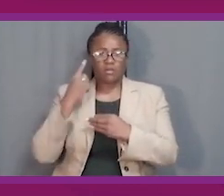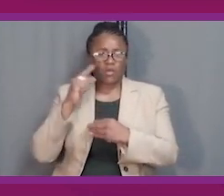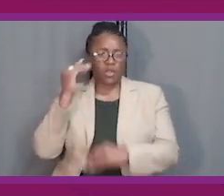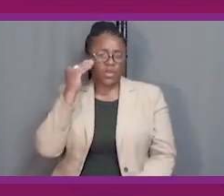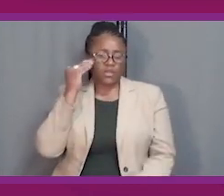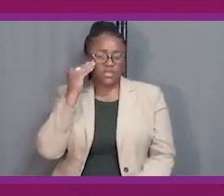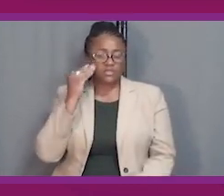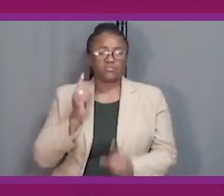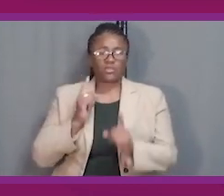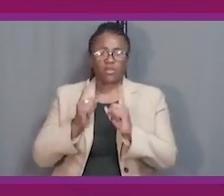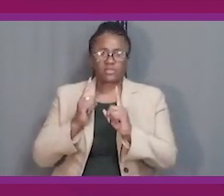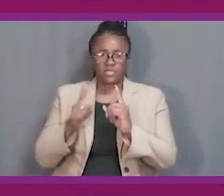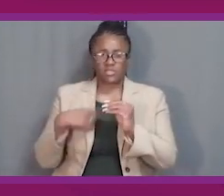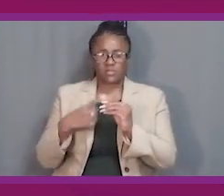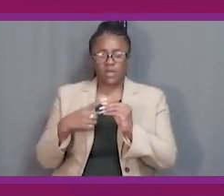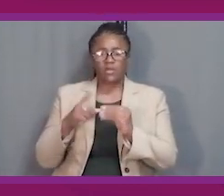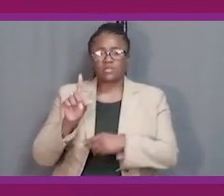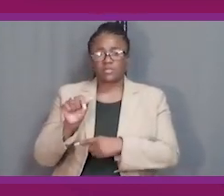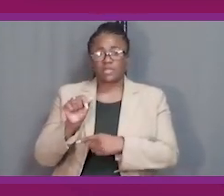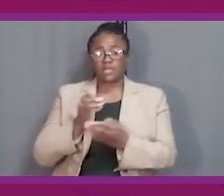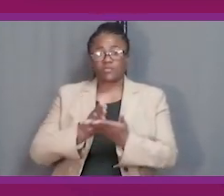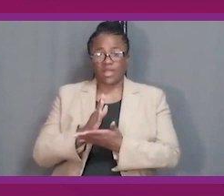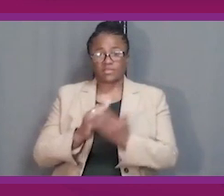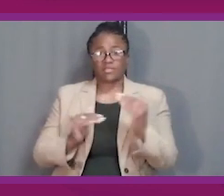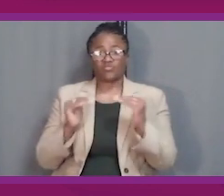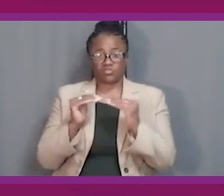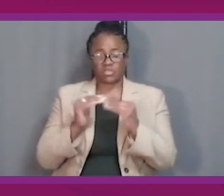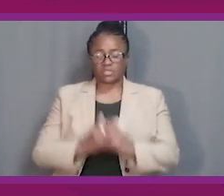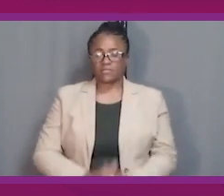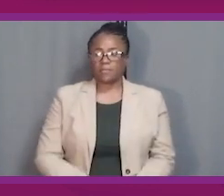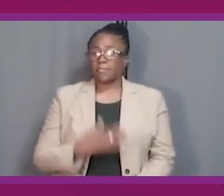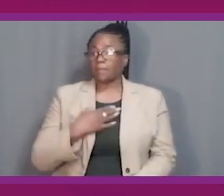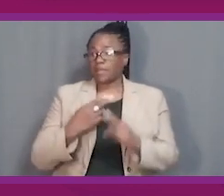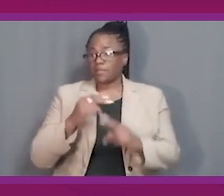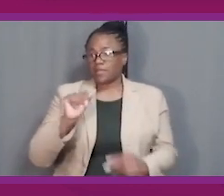name is Ashley Inkumsah and I'll be helping to moderate today's discussion alongside my